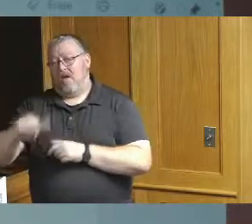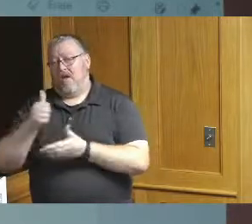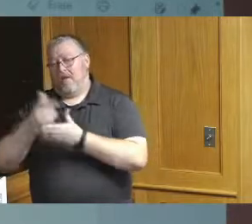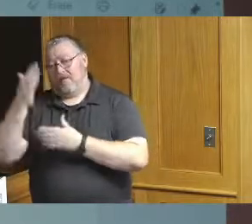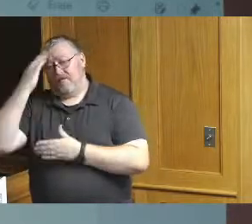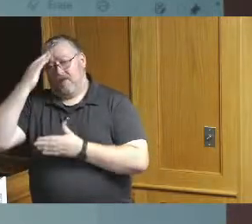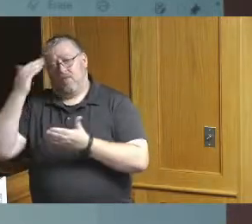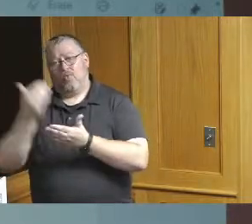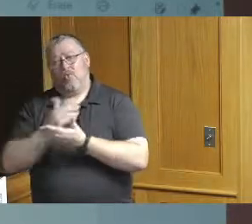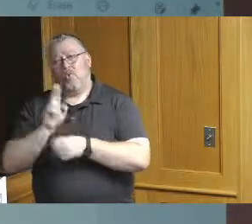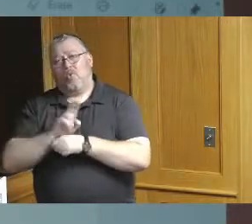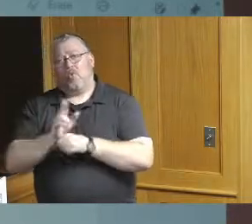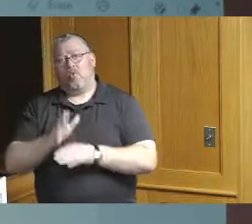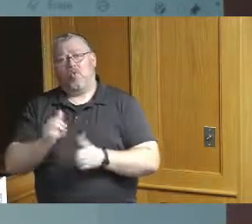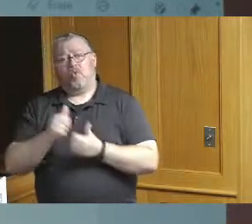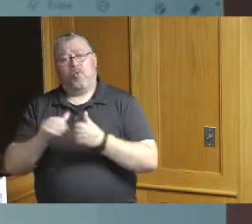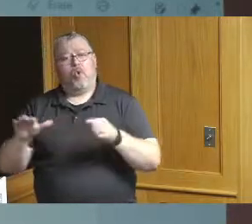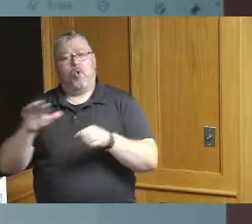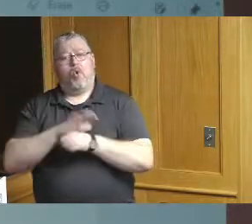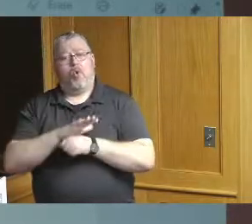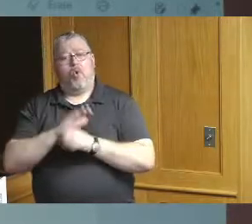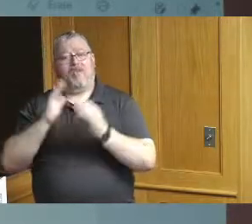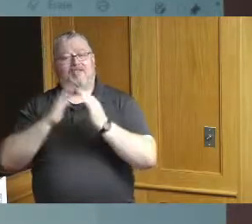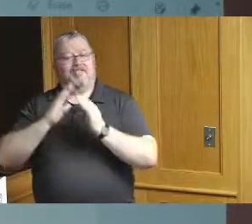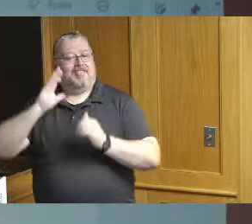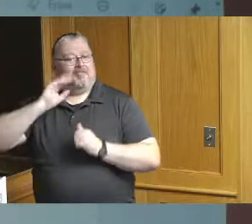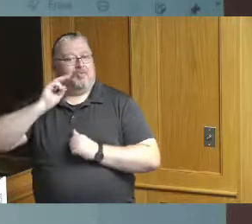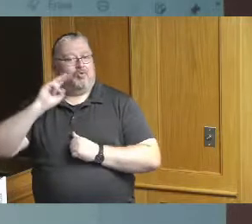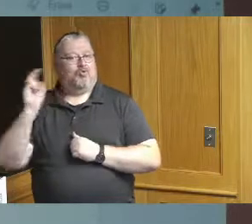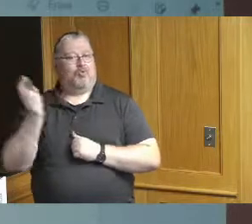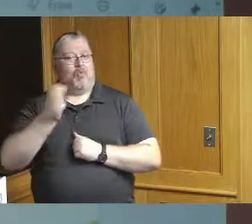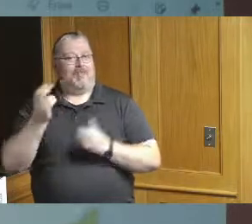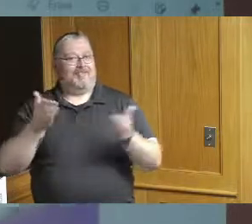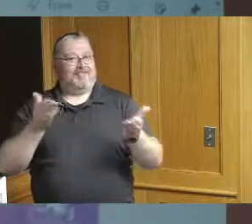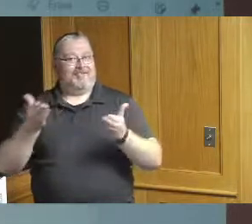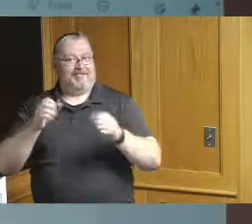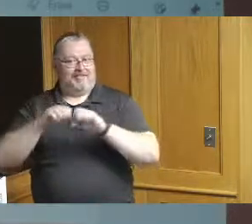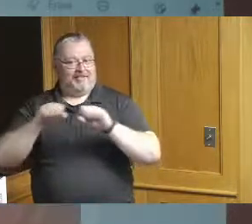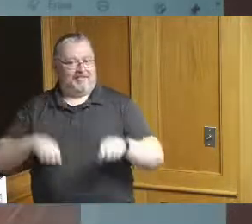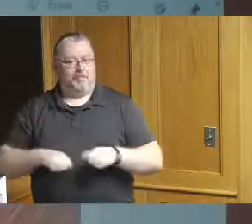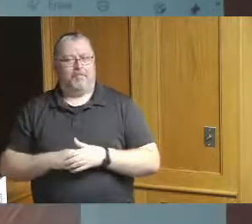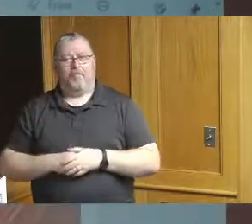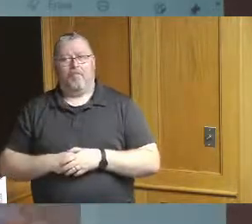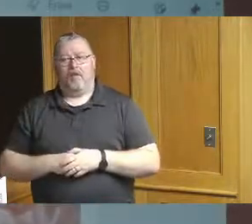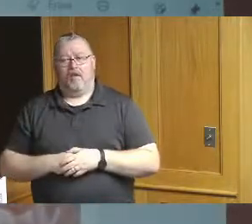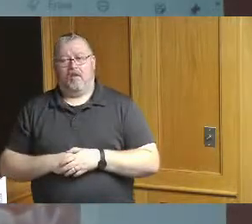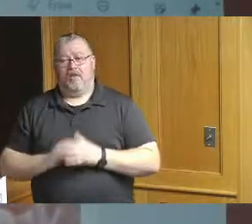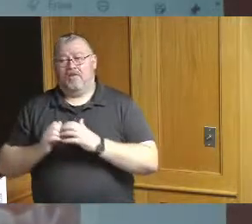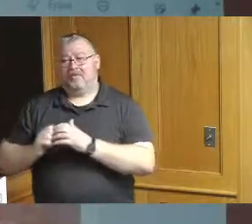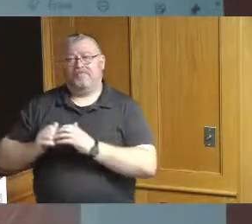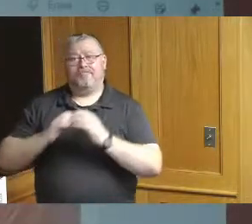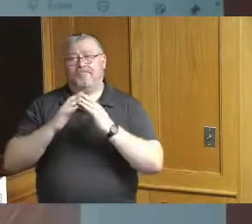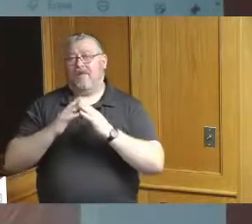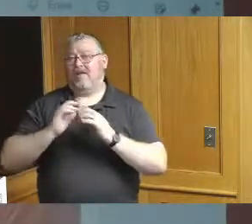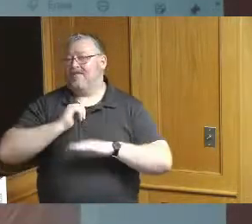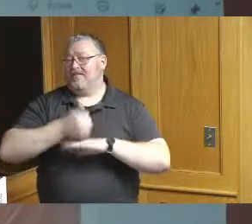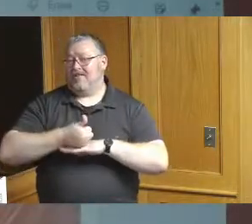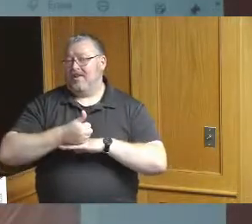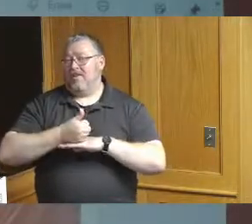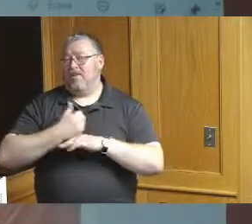users to the entire metro transit system so the implementation to this we were we were together